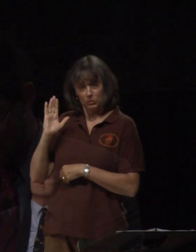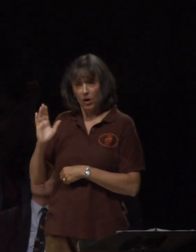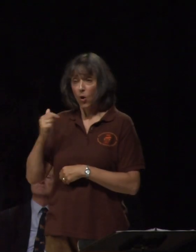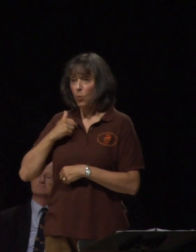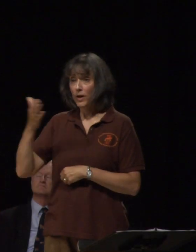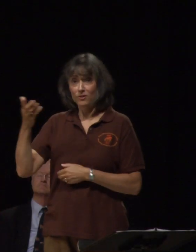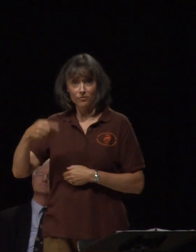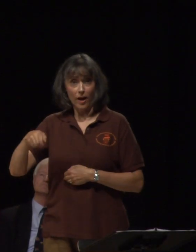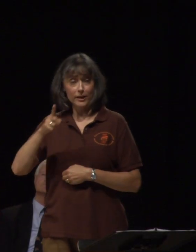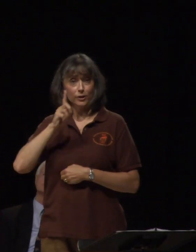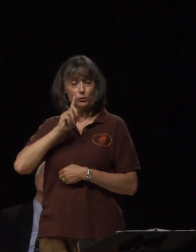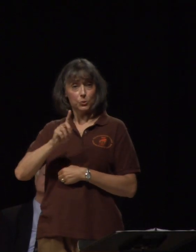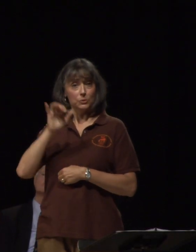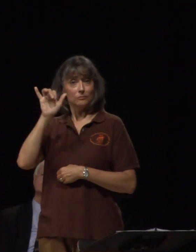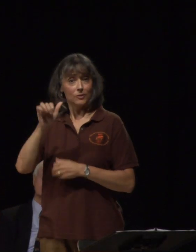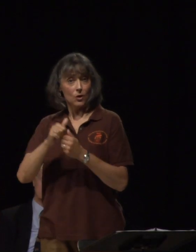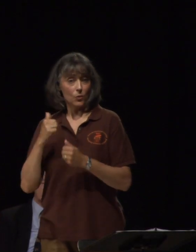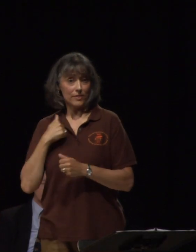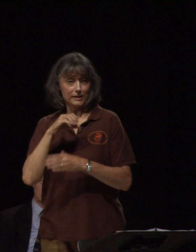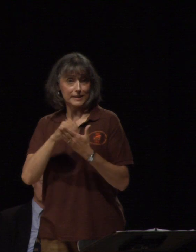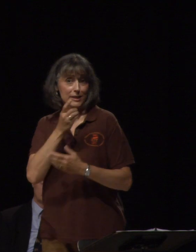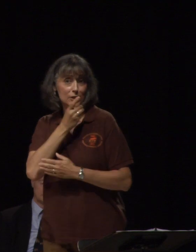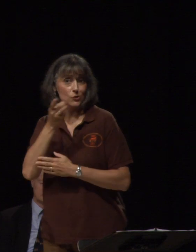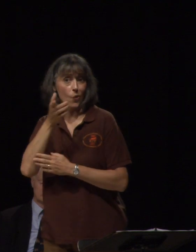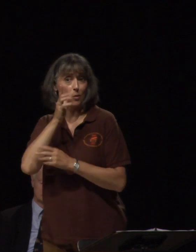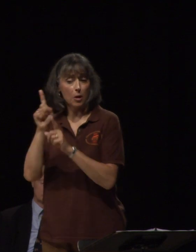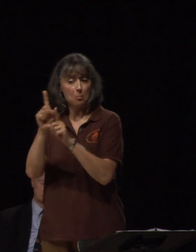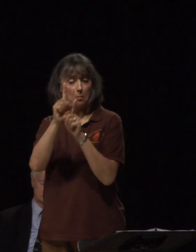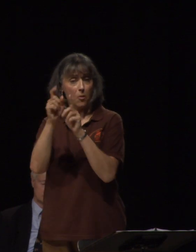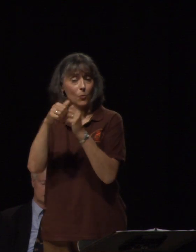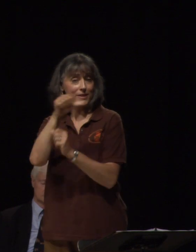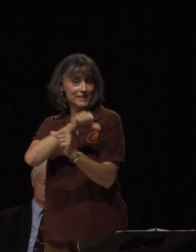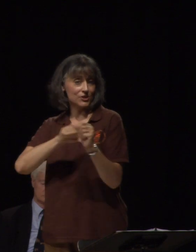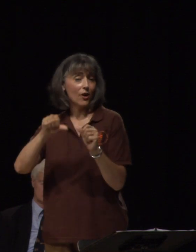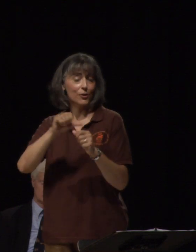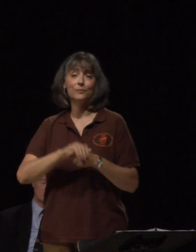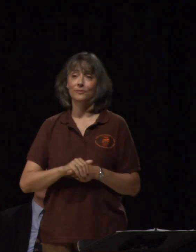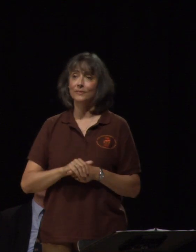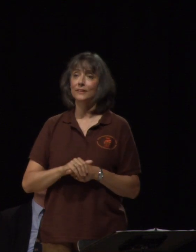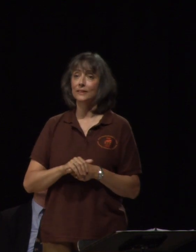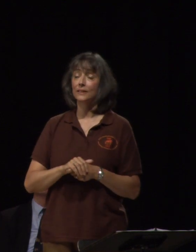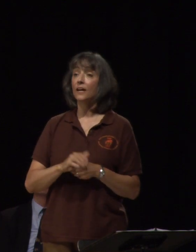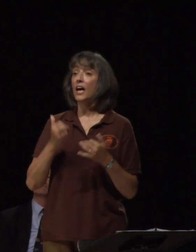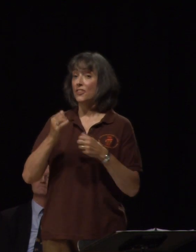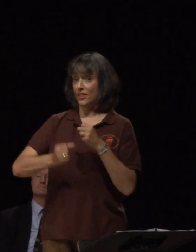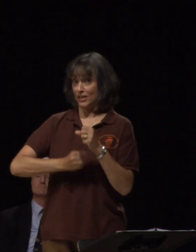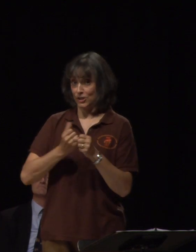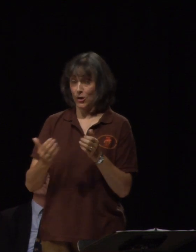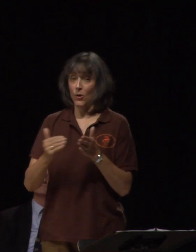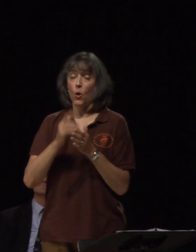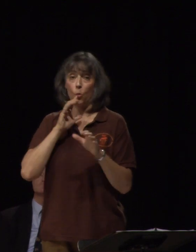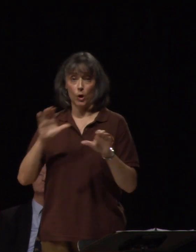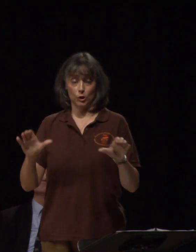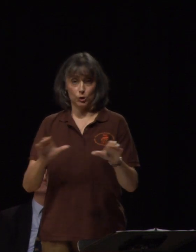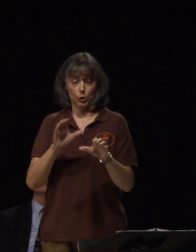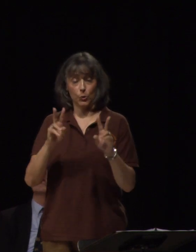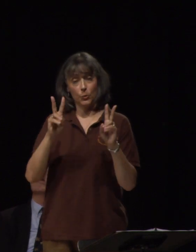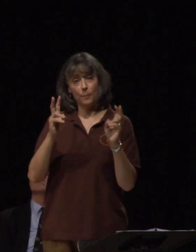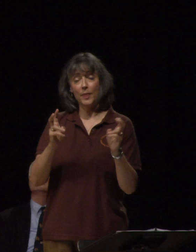THIS YEAR WE WILL BE RE-INTRODUCING YOU TO STUDENT SPEAK UP DAY. IMAGINE A DAY DEVOTED TO